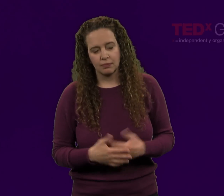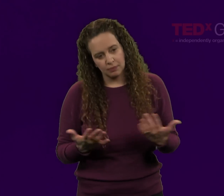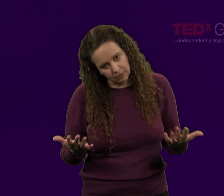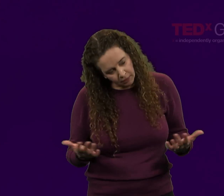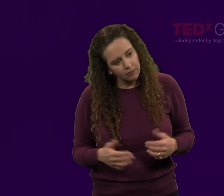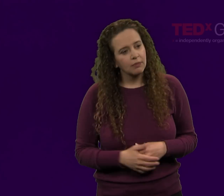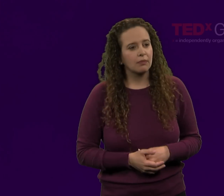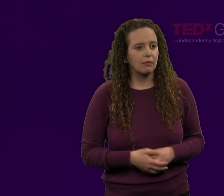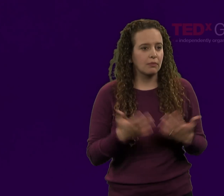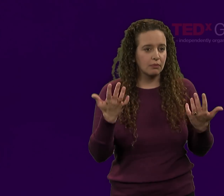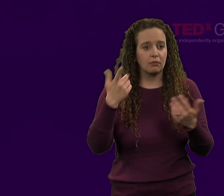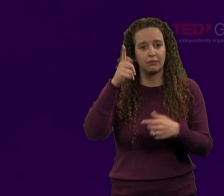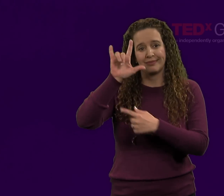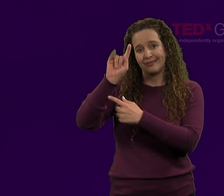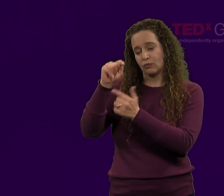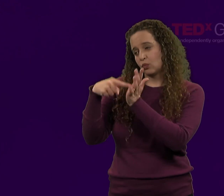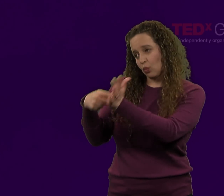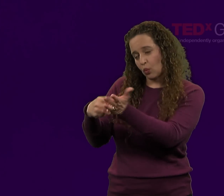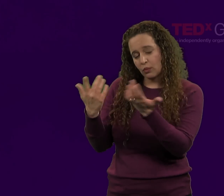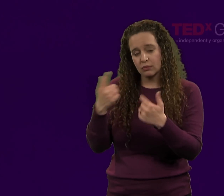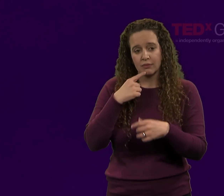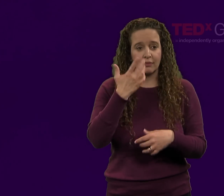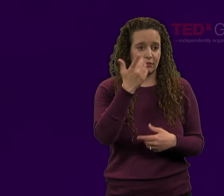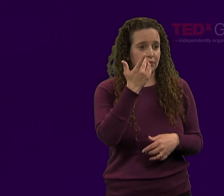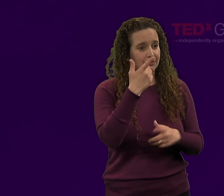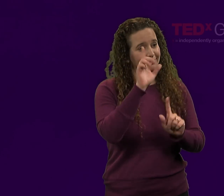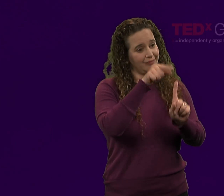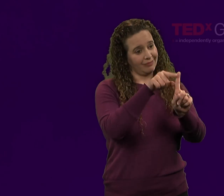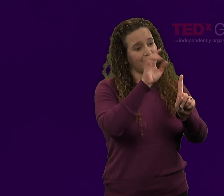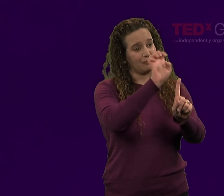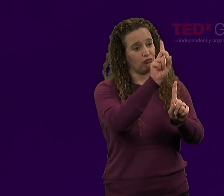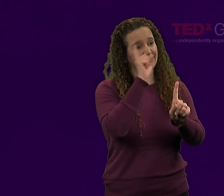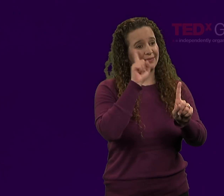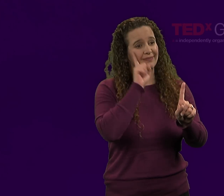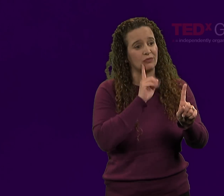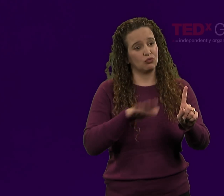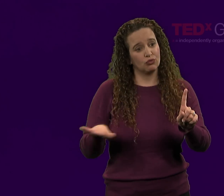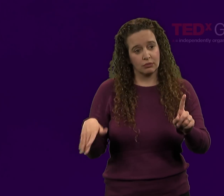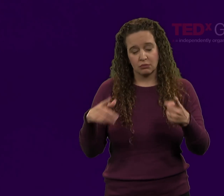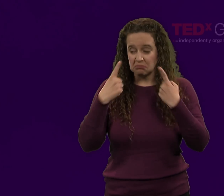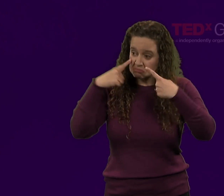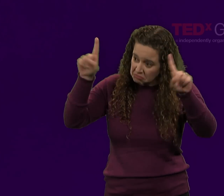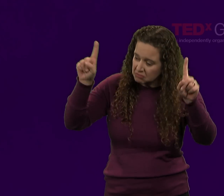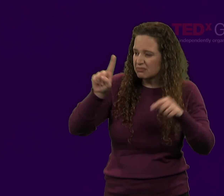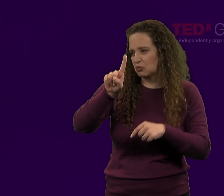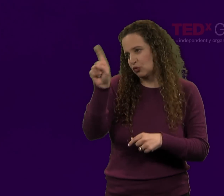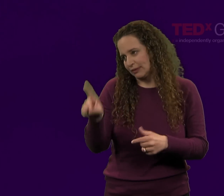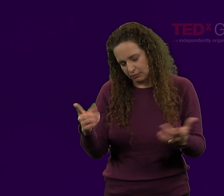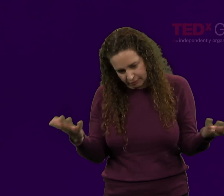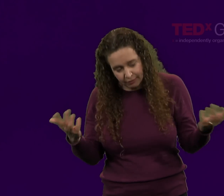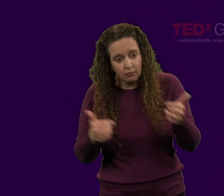Literature shows that deaf education success in these environments is questionable.